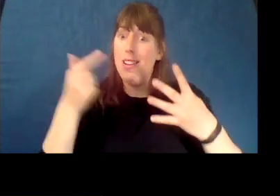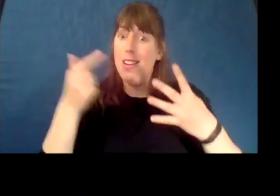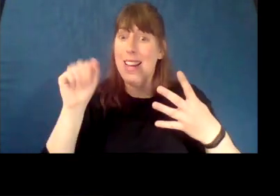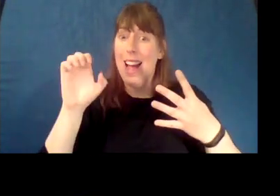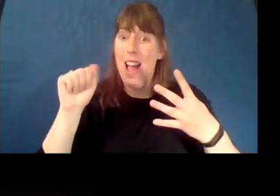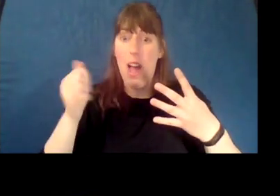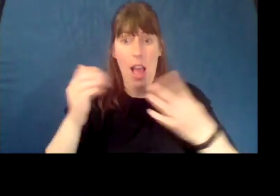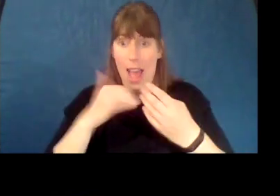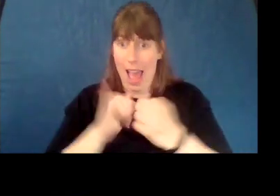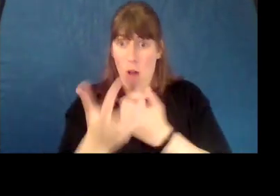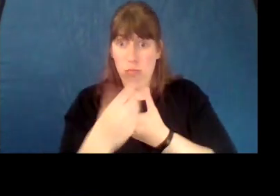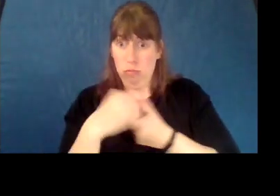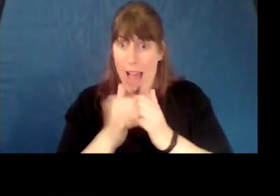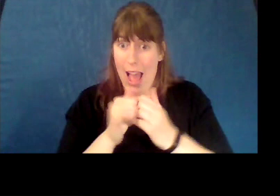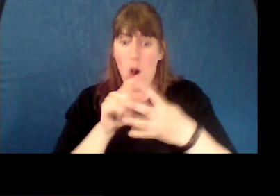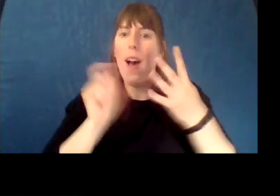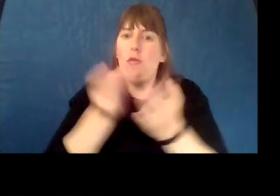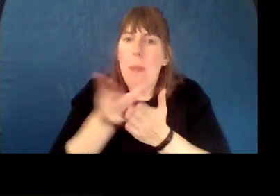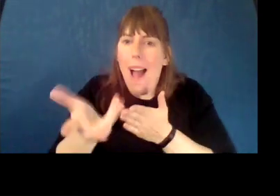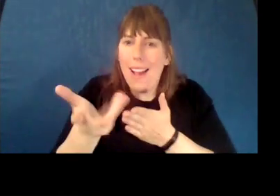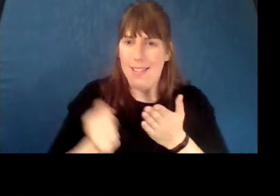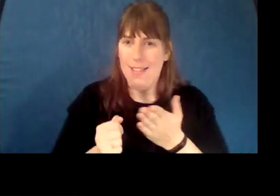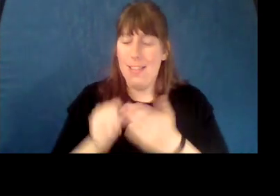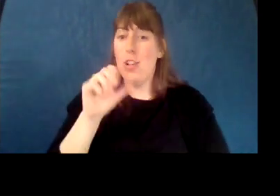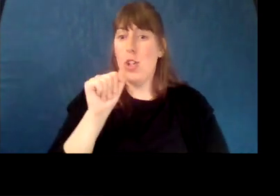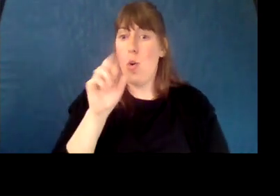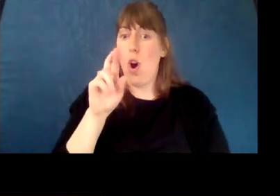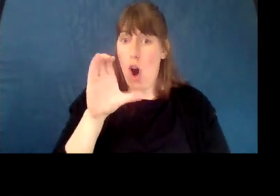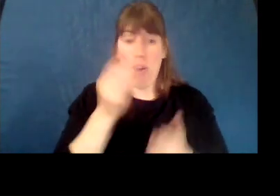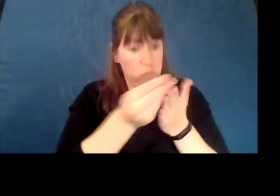So as you gain more ARCS, you get to access the better and better hormones. As